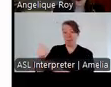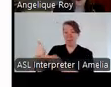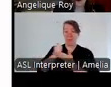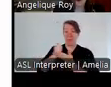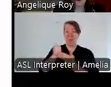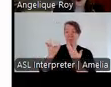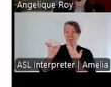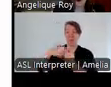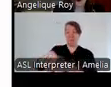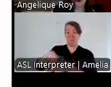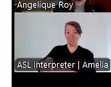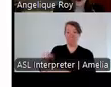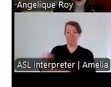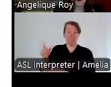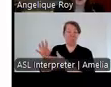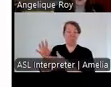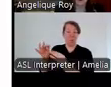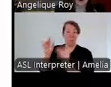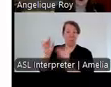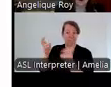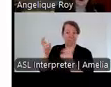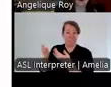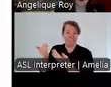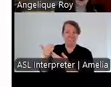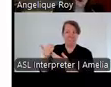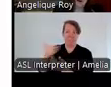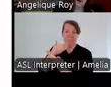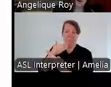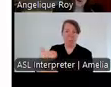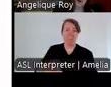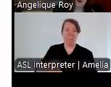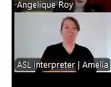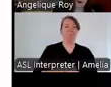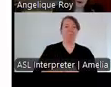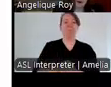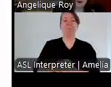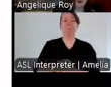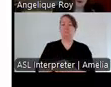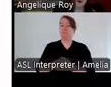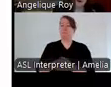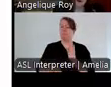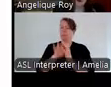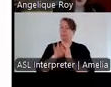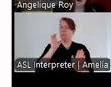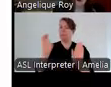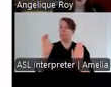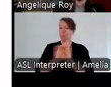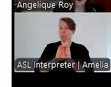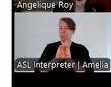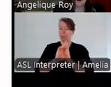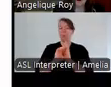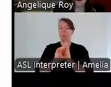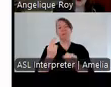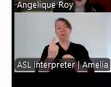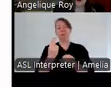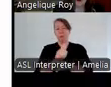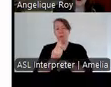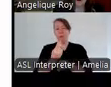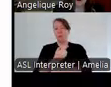make this happen. in terms of selecting the icon images, we used google fonts material icons,